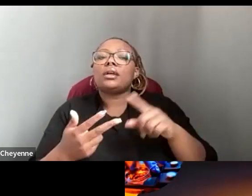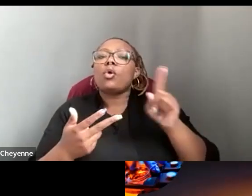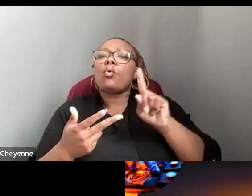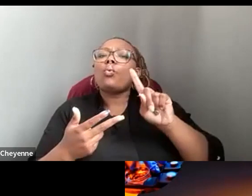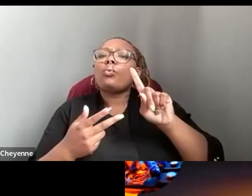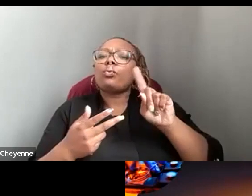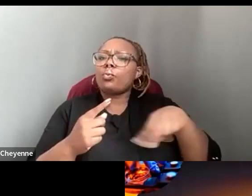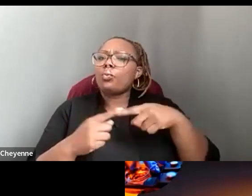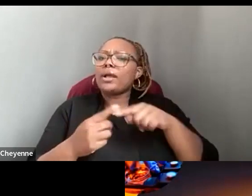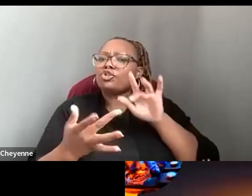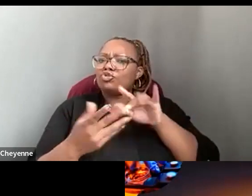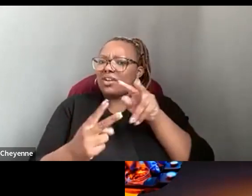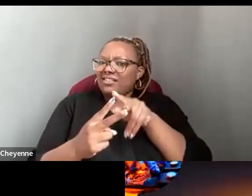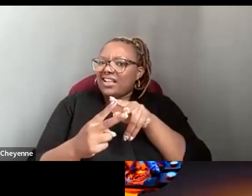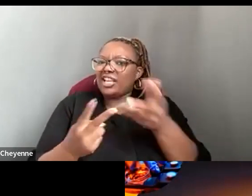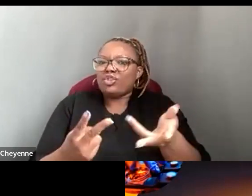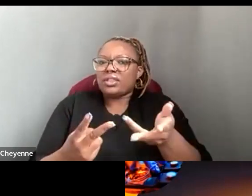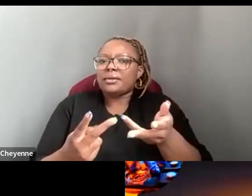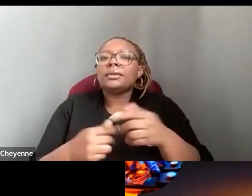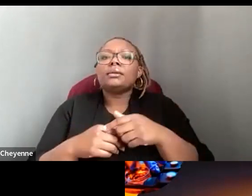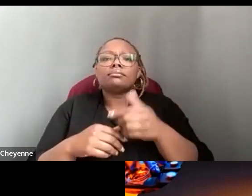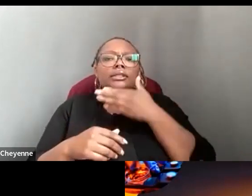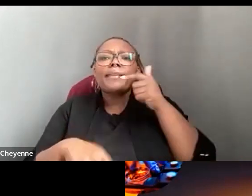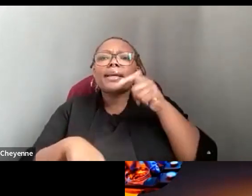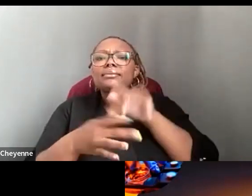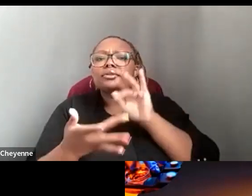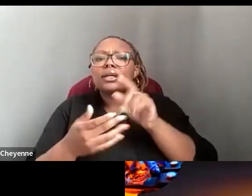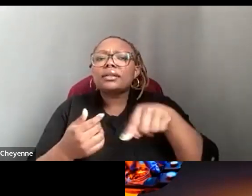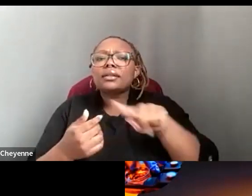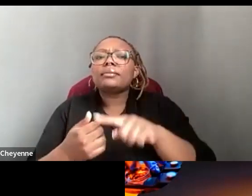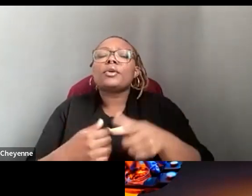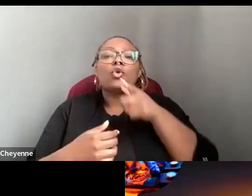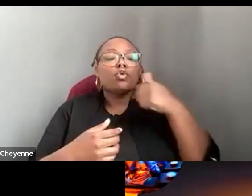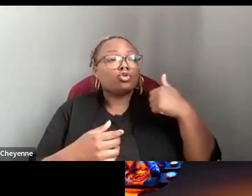out to either the grants officer or the program officer, and who should be reaching out to whom?